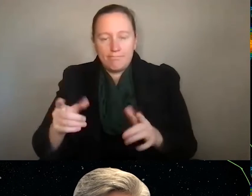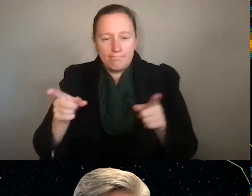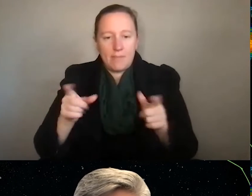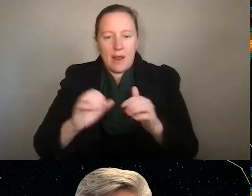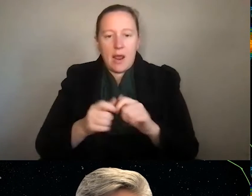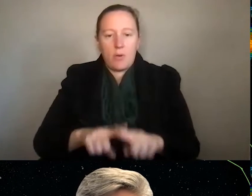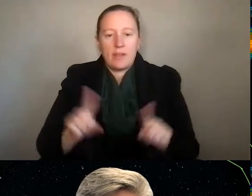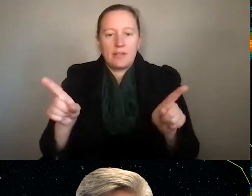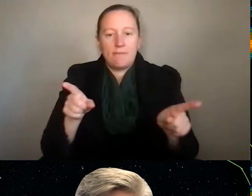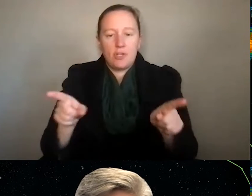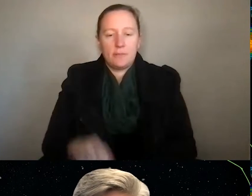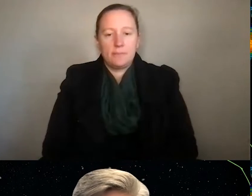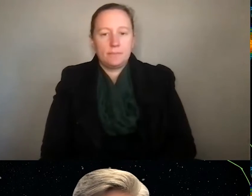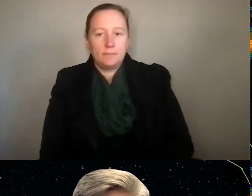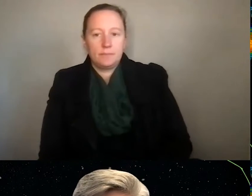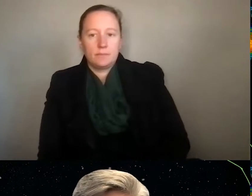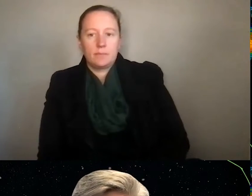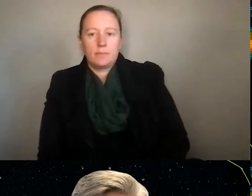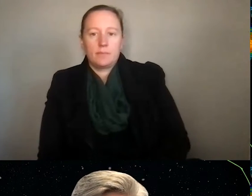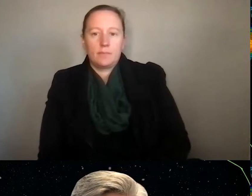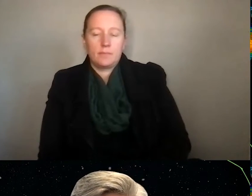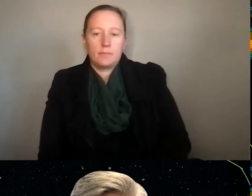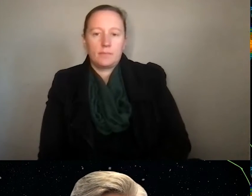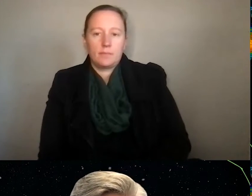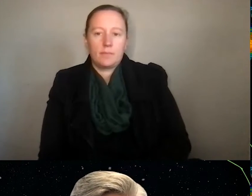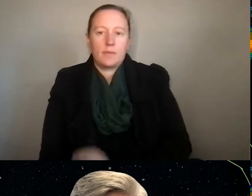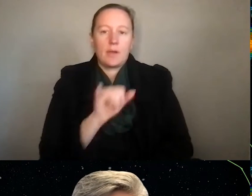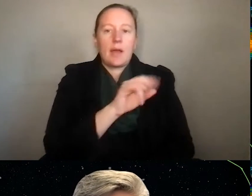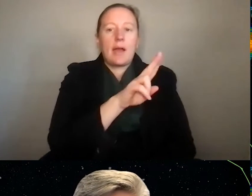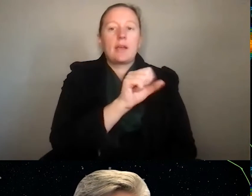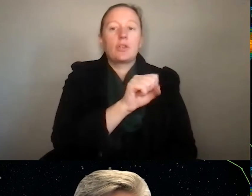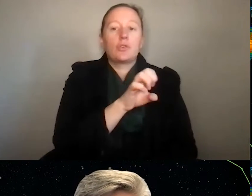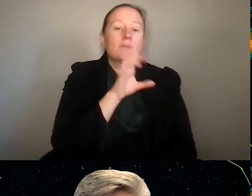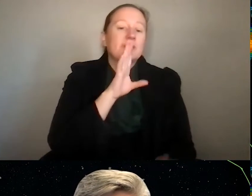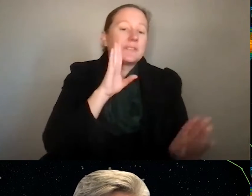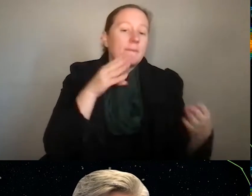Elsa Gonzalez: The UEC focus their goals on access, retention,